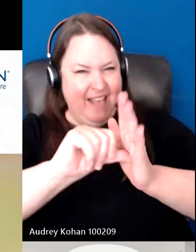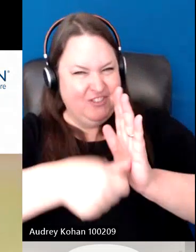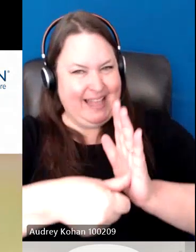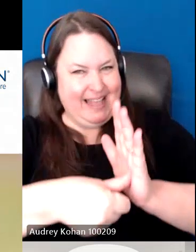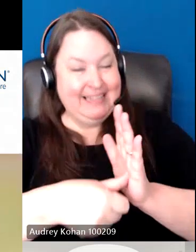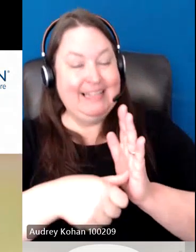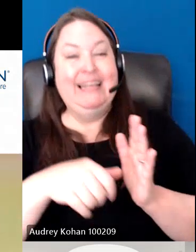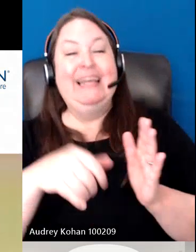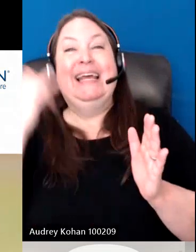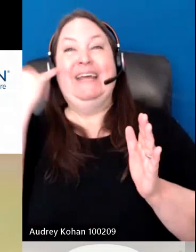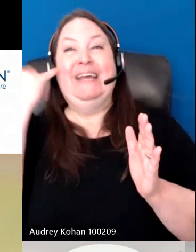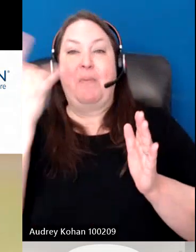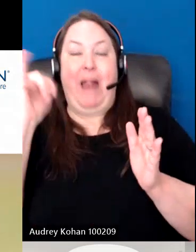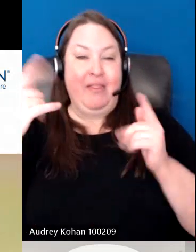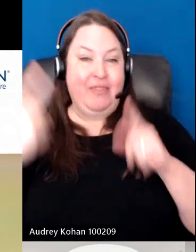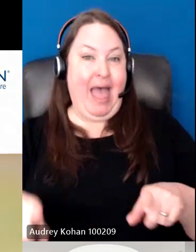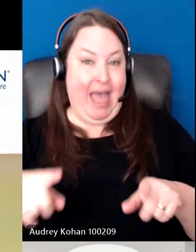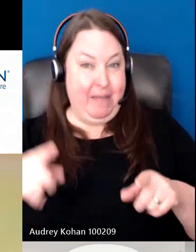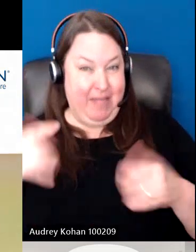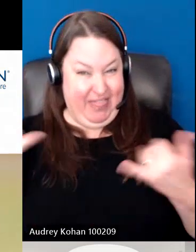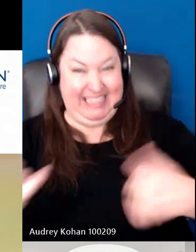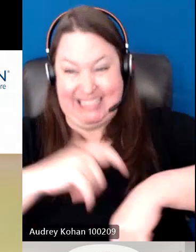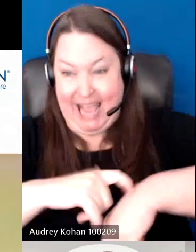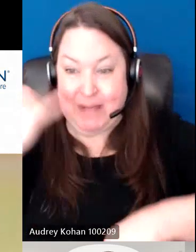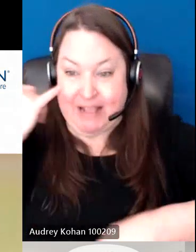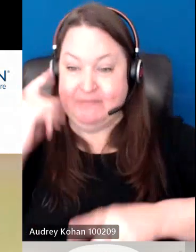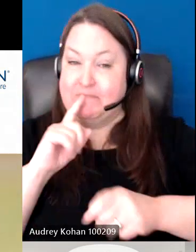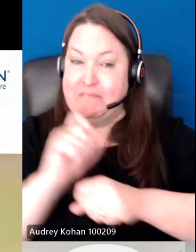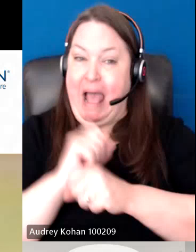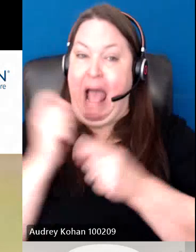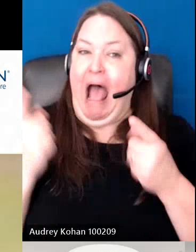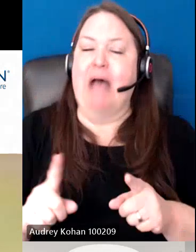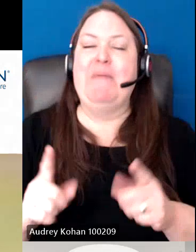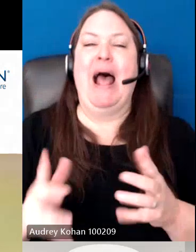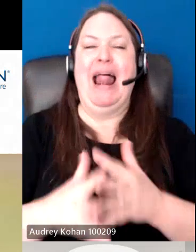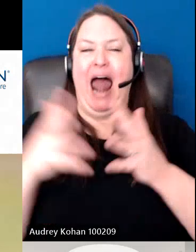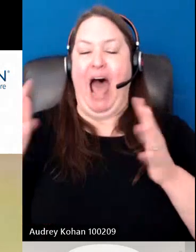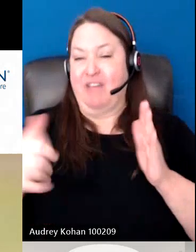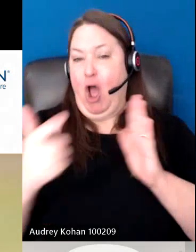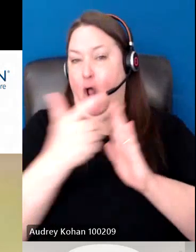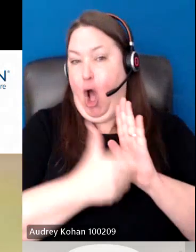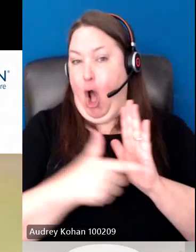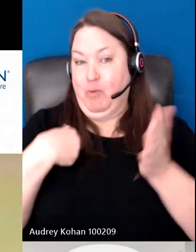if something like that were to happen this time around much of this law that we talk about today